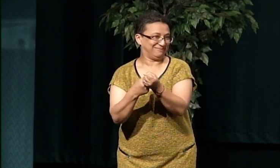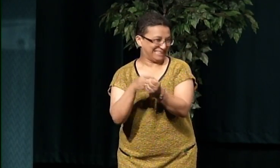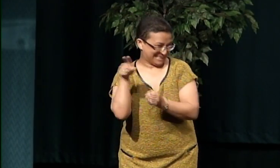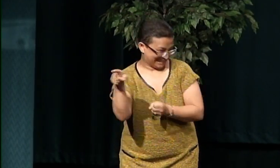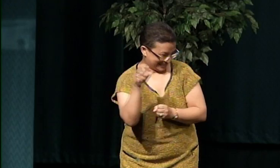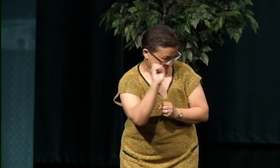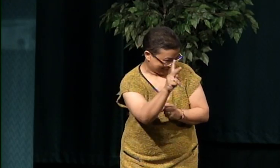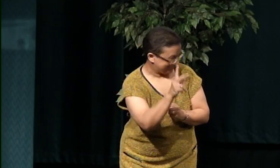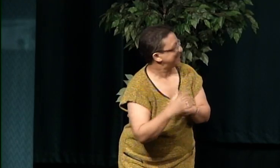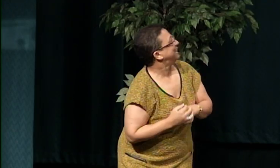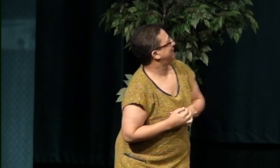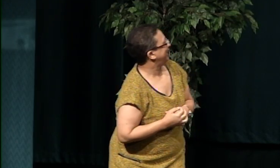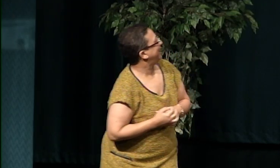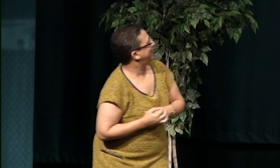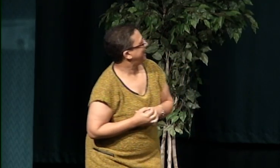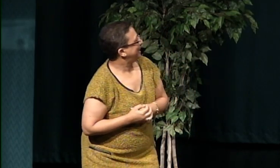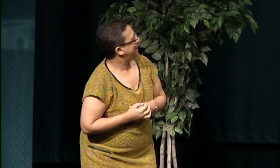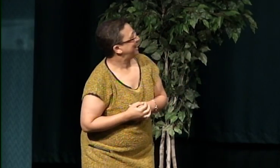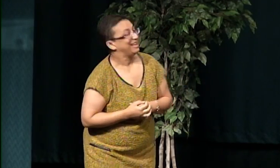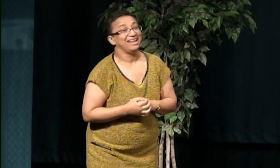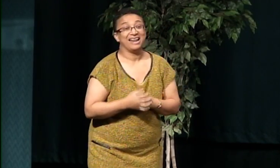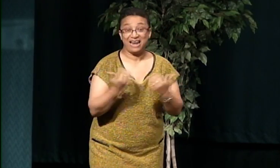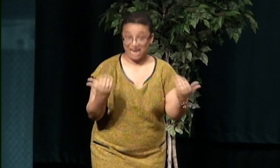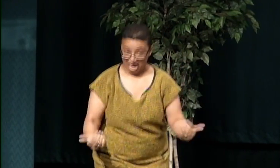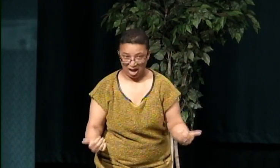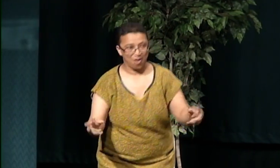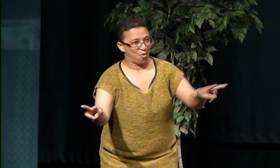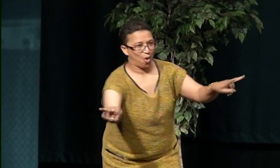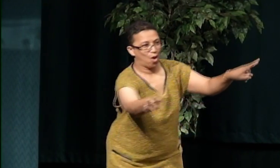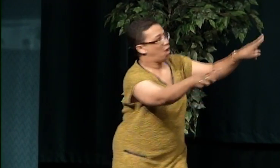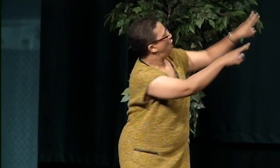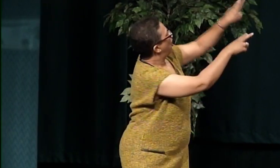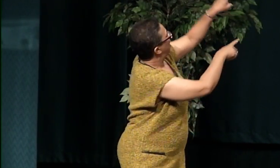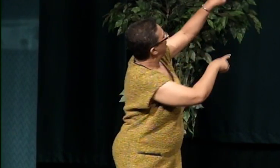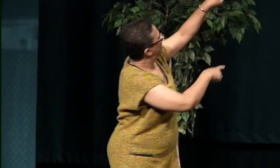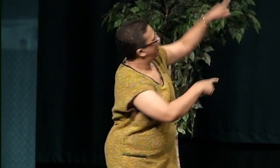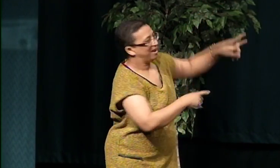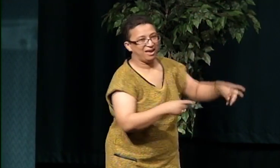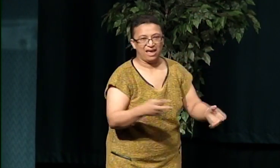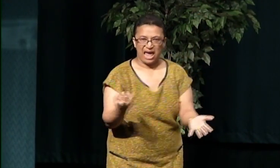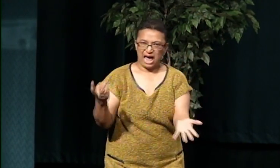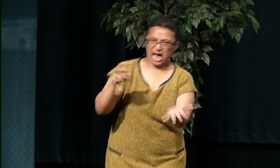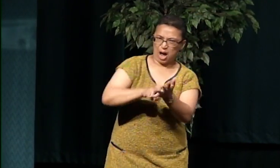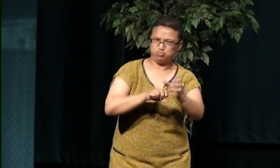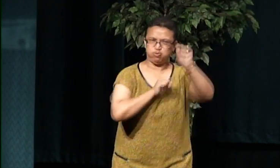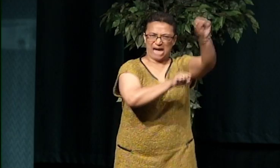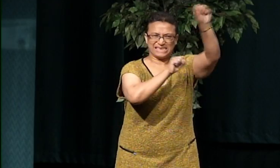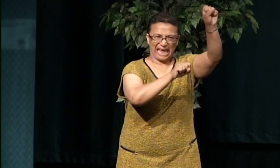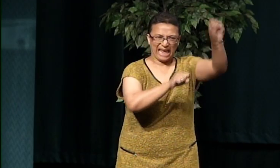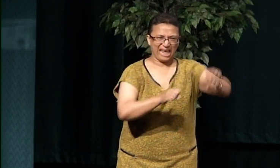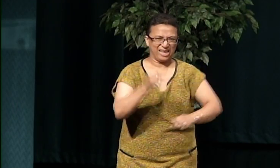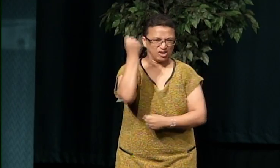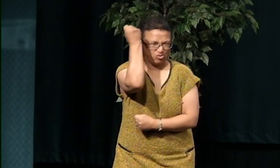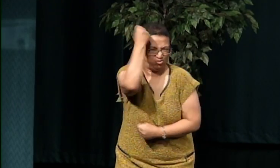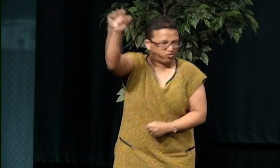as it was about fighting oppression. That's why I supported any of those movements.